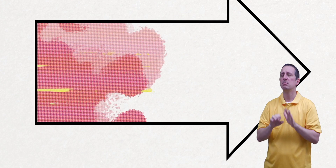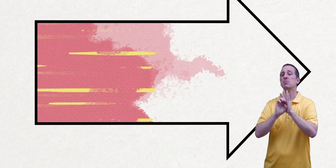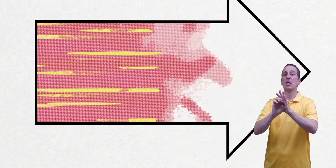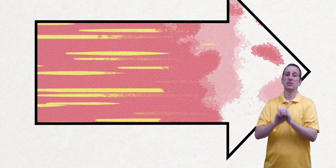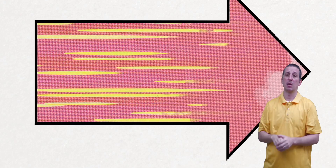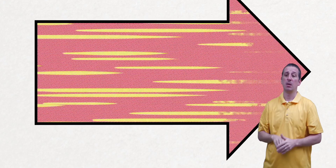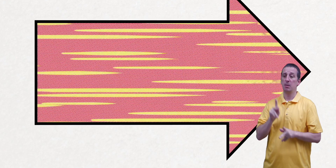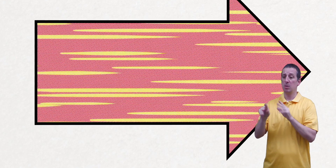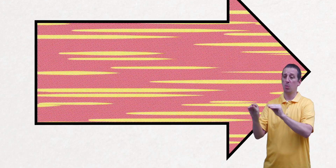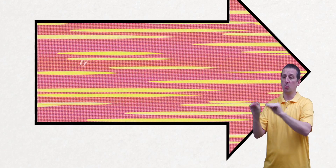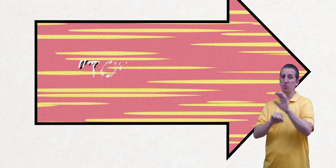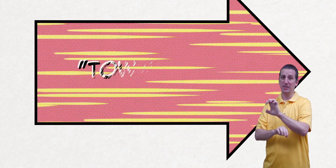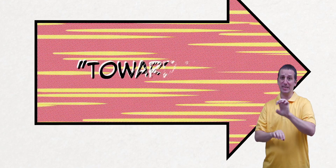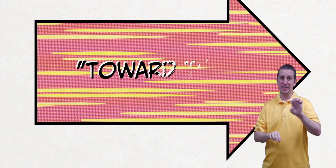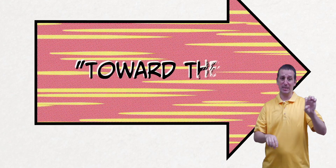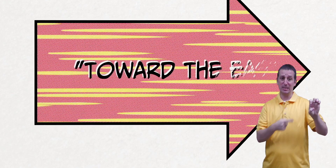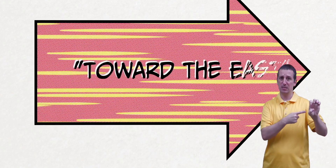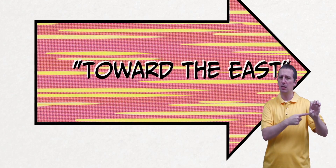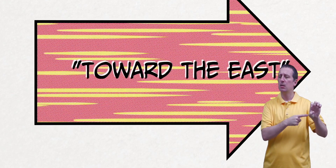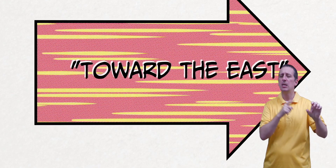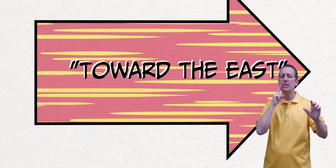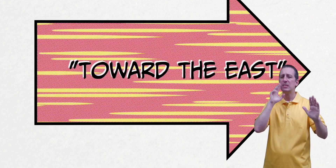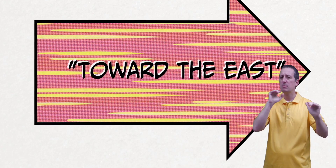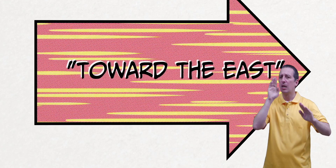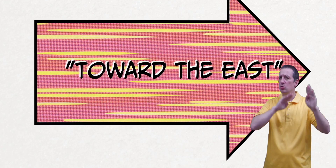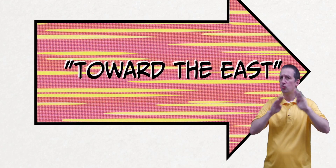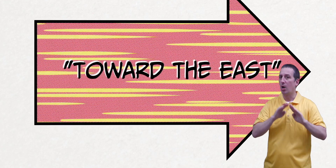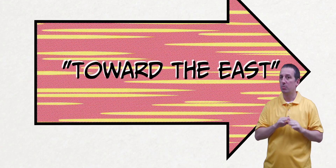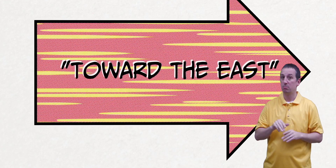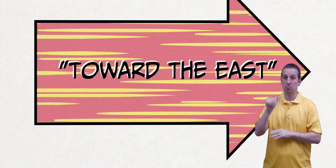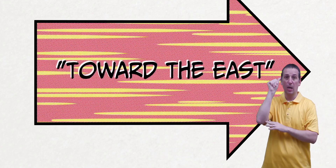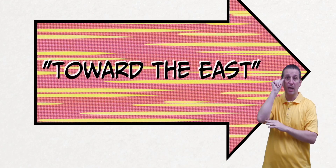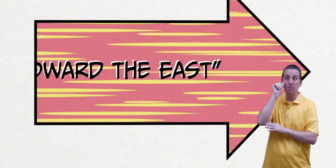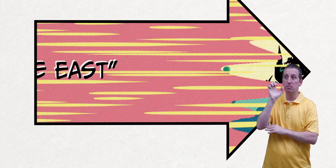For example, when people move “toward the east,” expect trouble. Adam